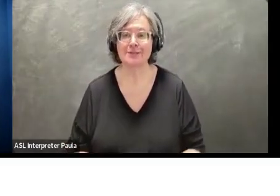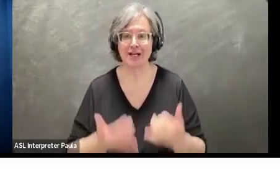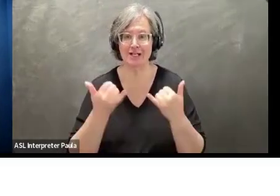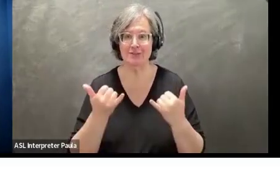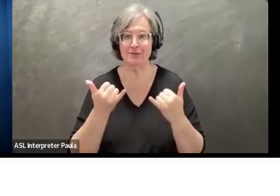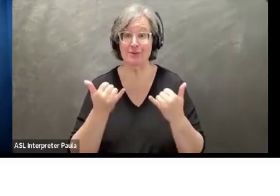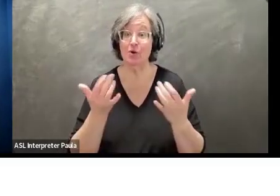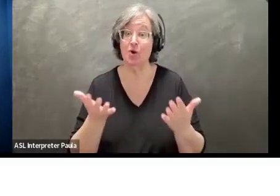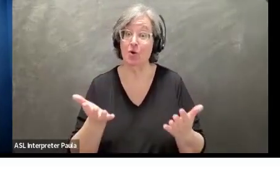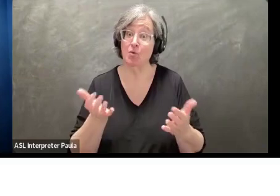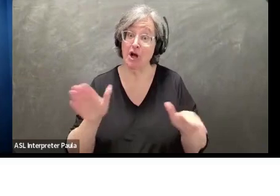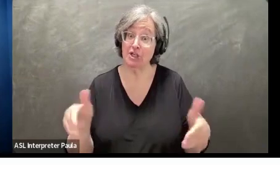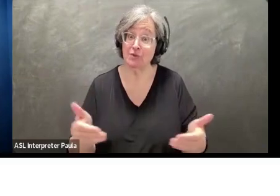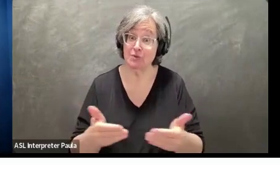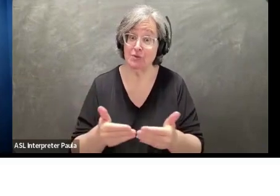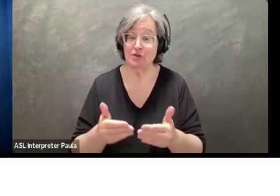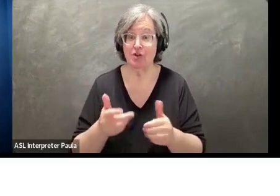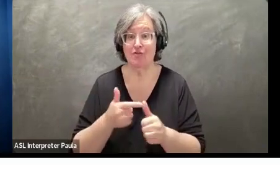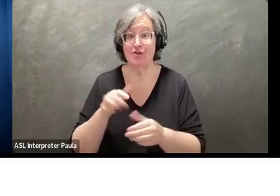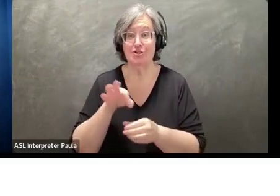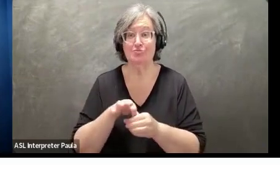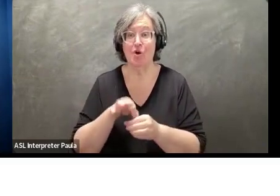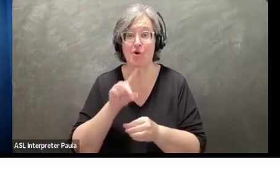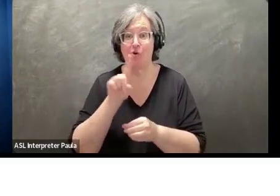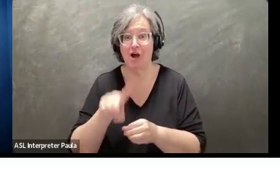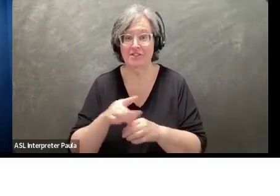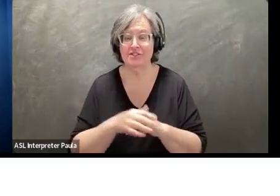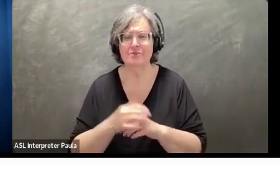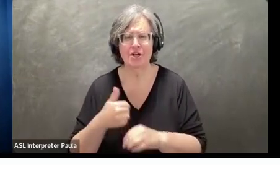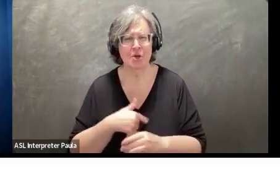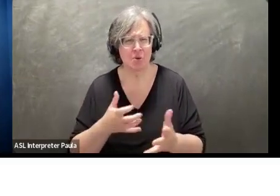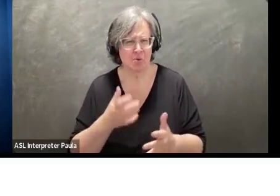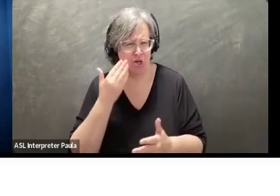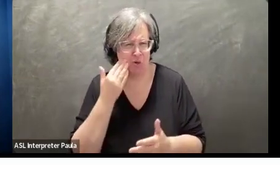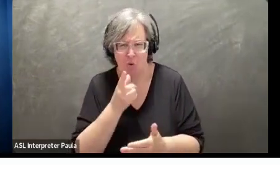introduce the first poll so that we can get a sense of who is